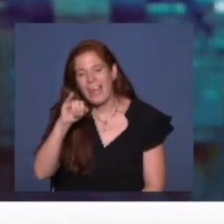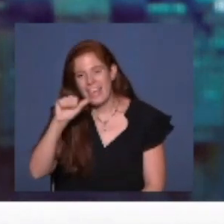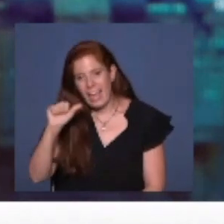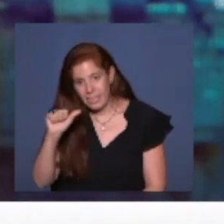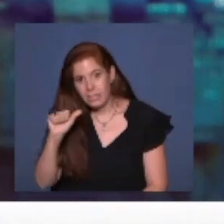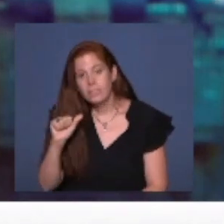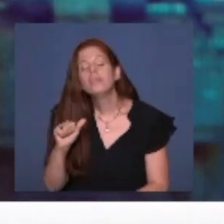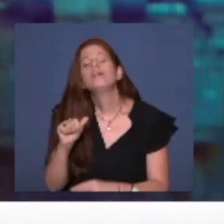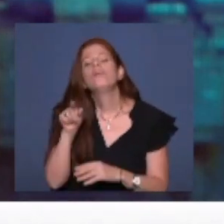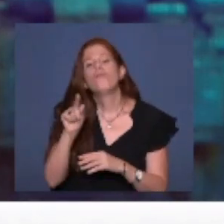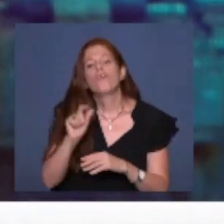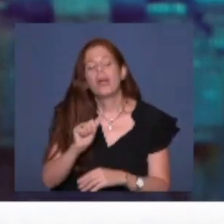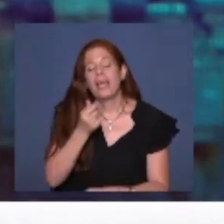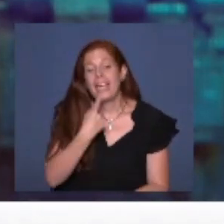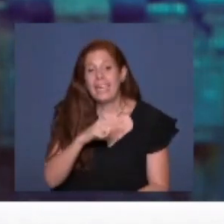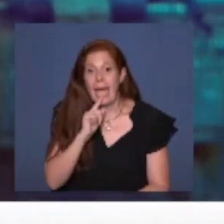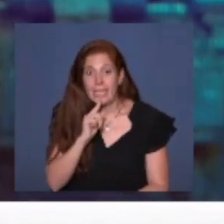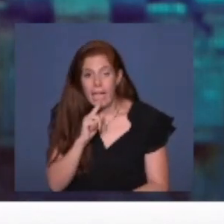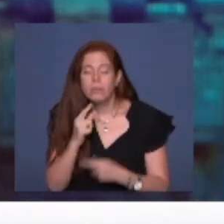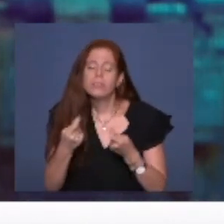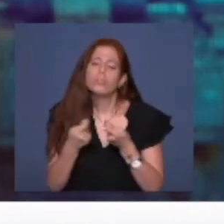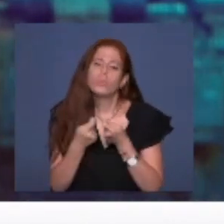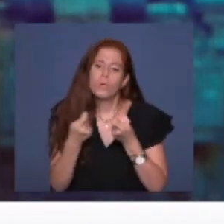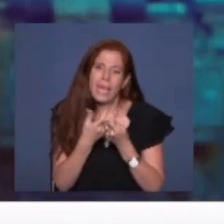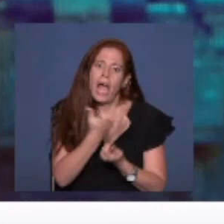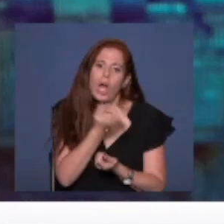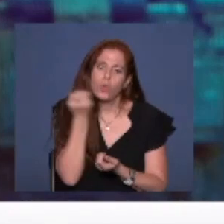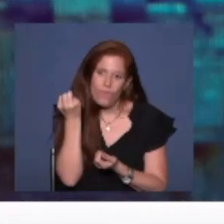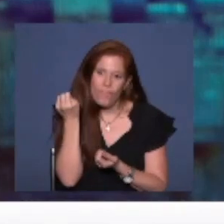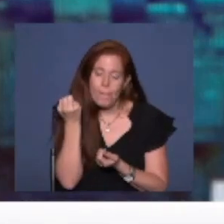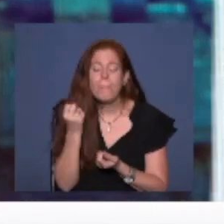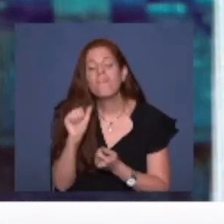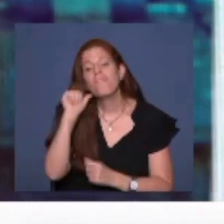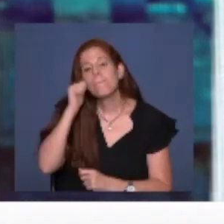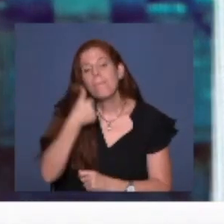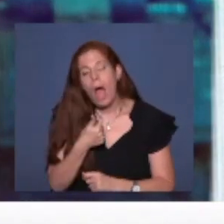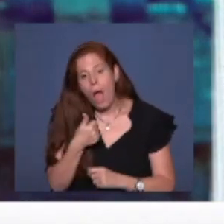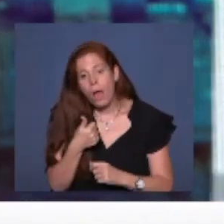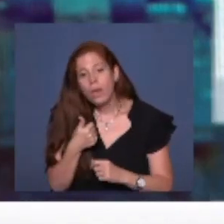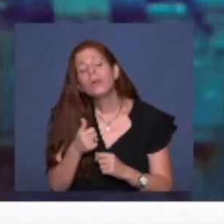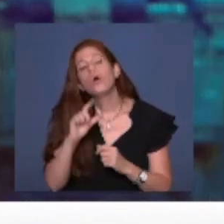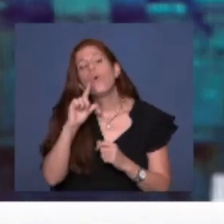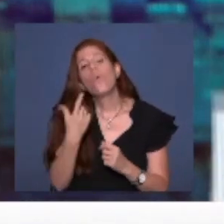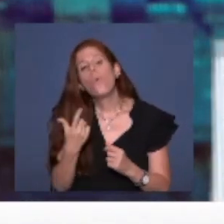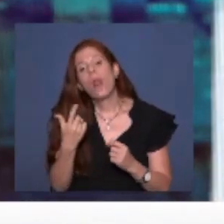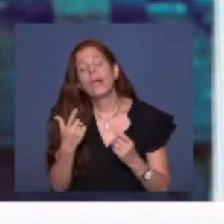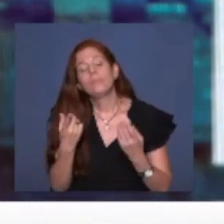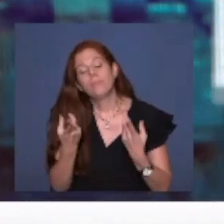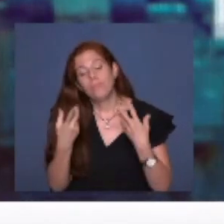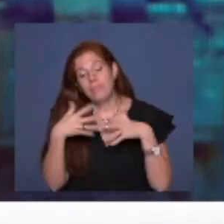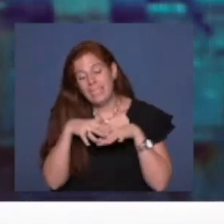and tomorrow these two paths may cross, as Qatari Emir Sheikh Tamim is expected to arrive in Egypt